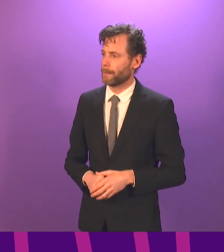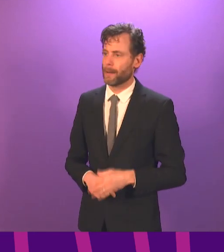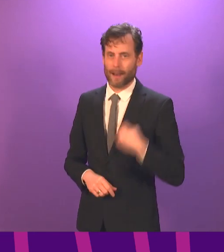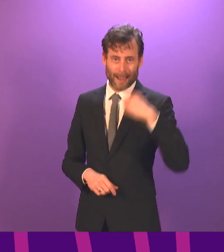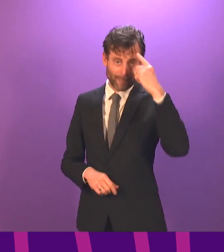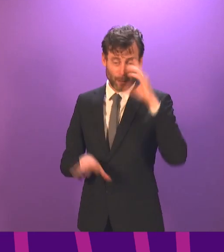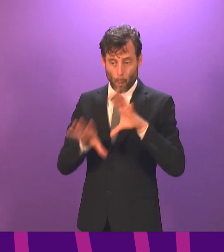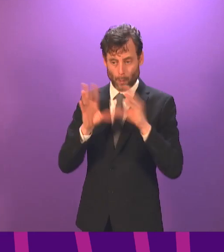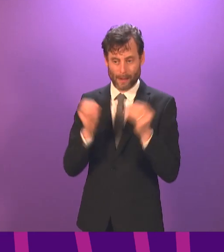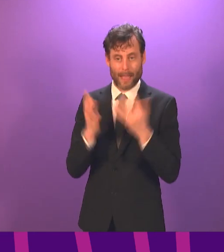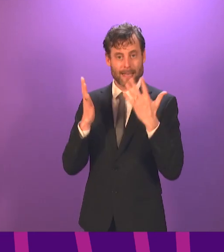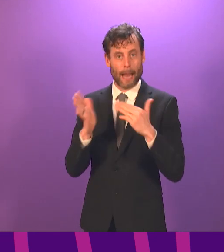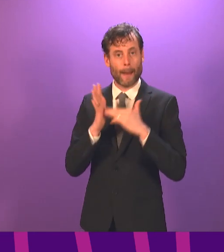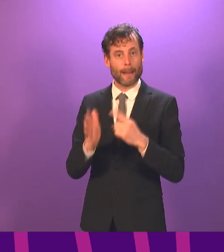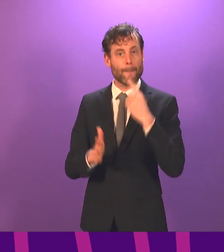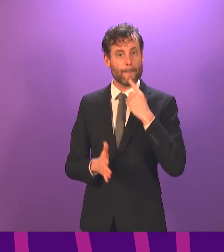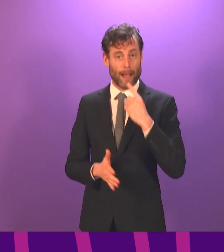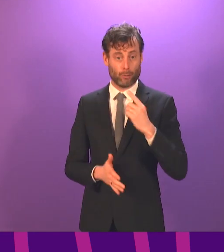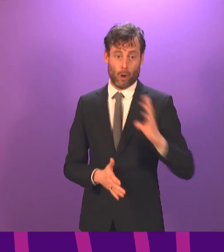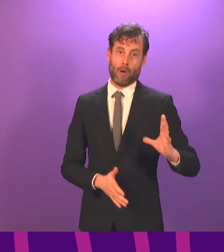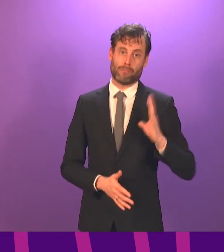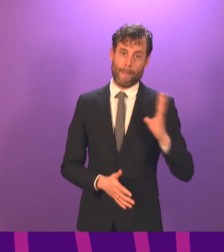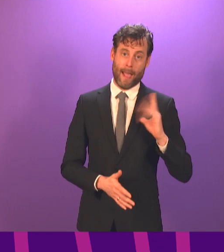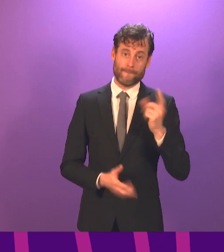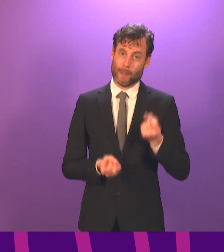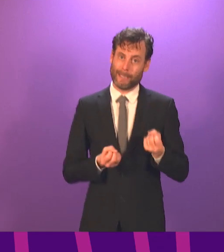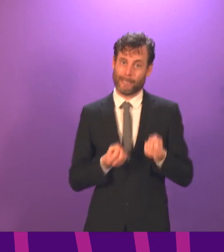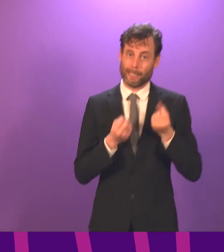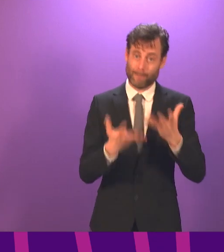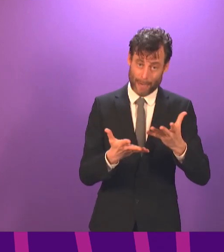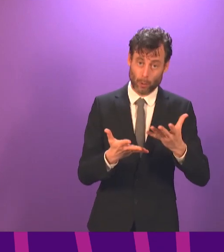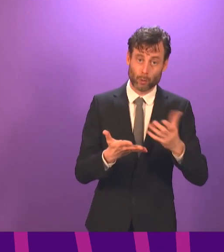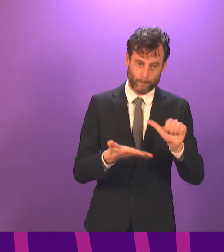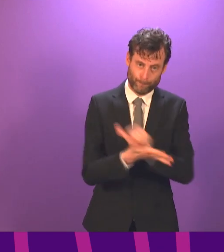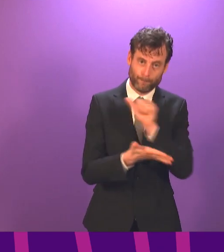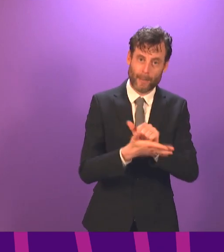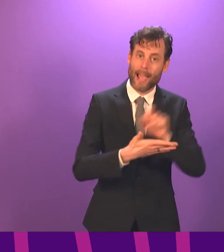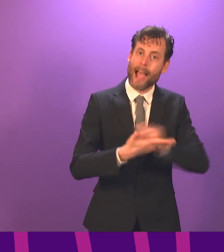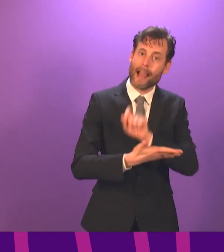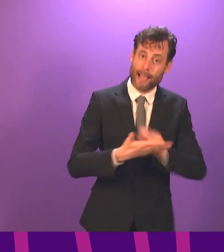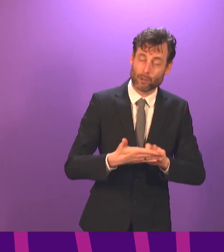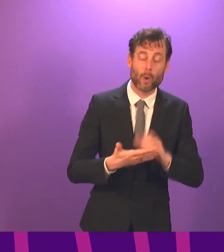million has been set aside for the delivery of the election. All reasonable asks have been met and